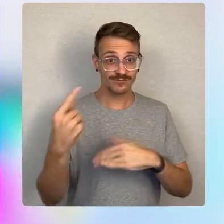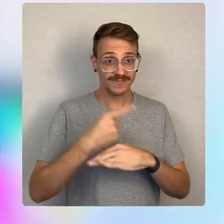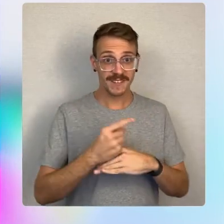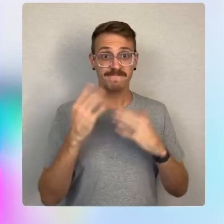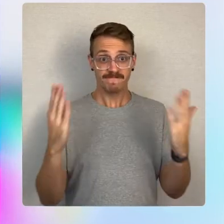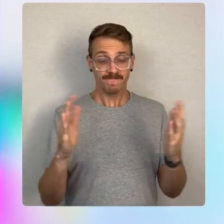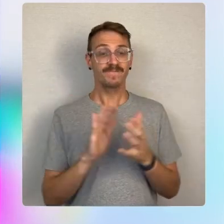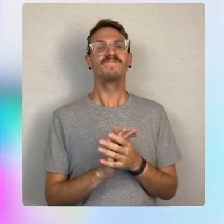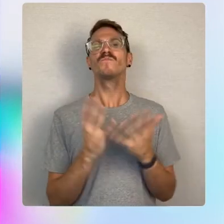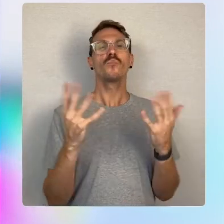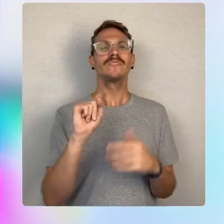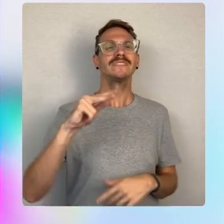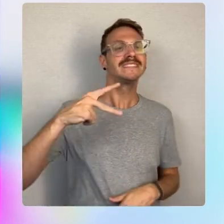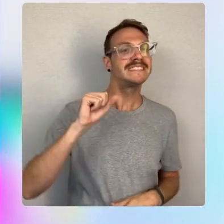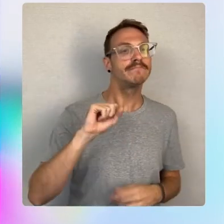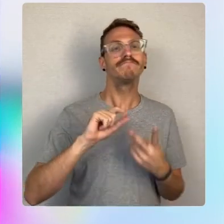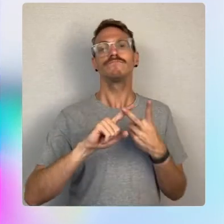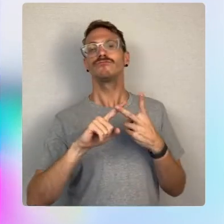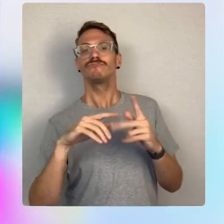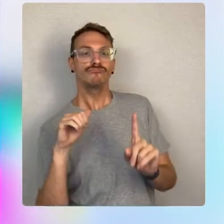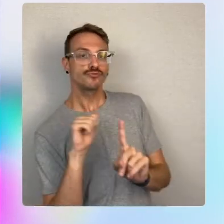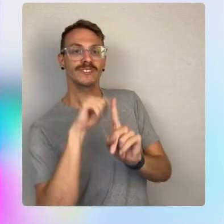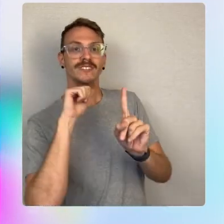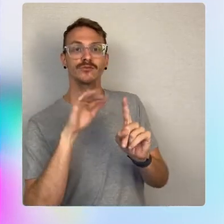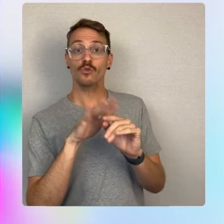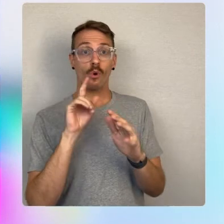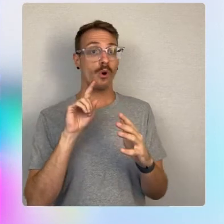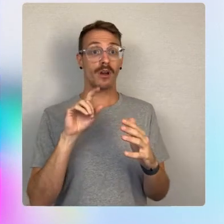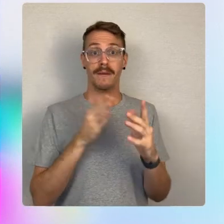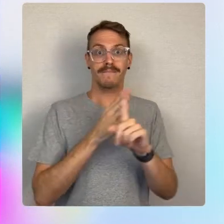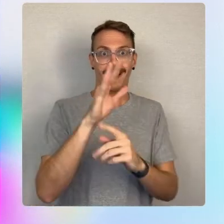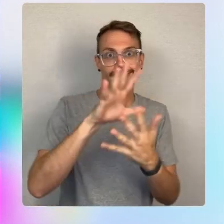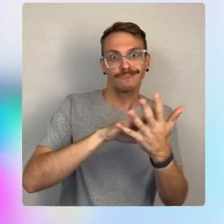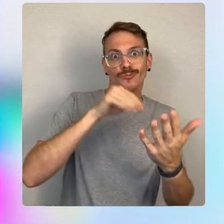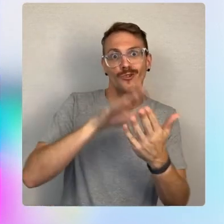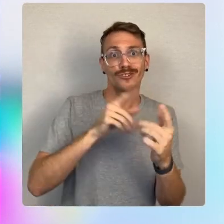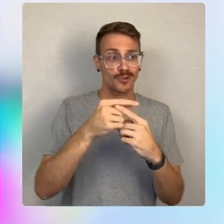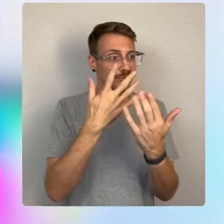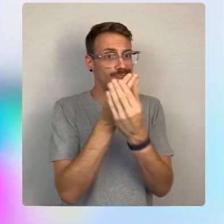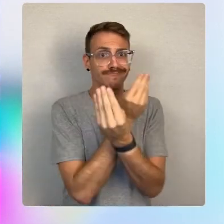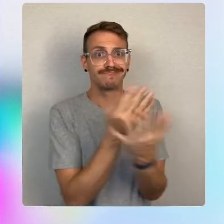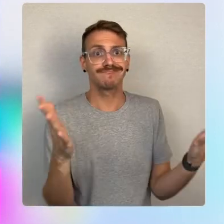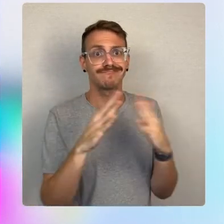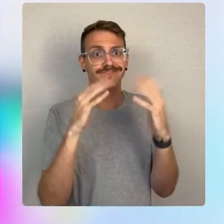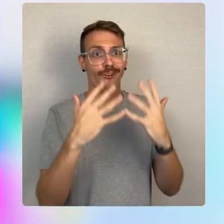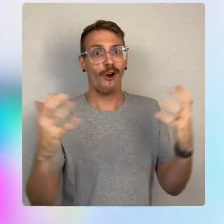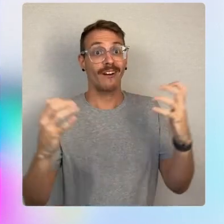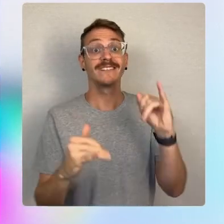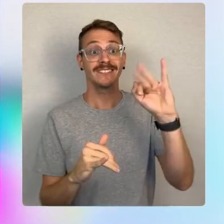What tips, tricks or main learnings would you like to tell the audience, especially if they're considering integrating